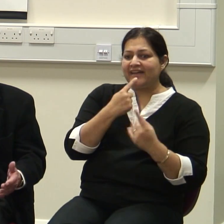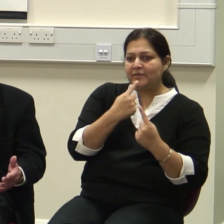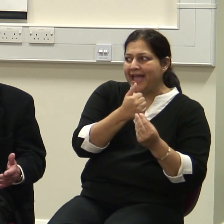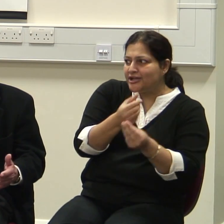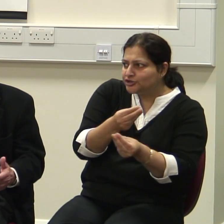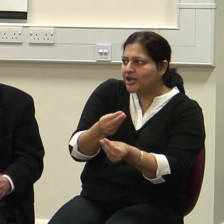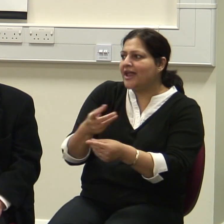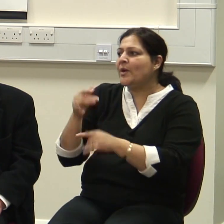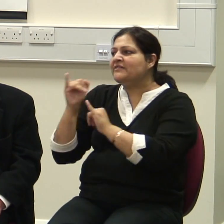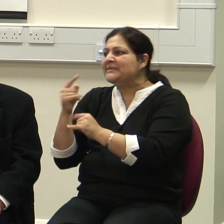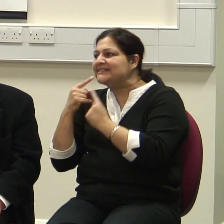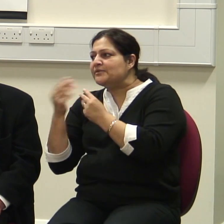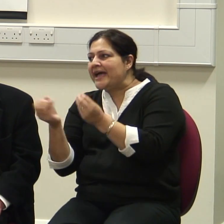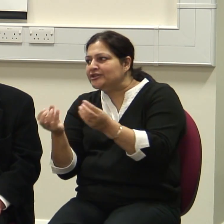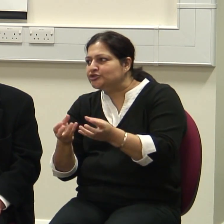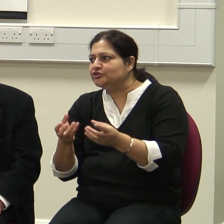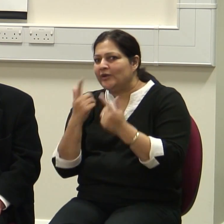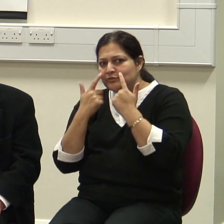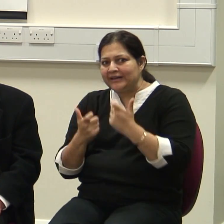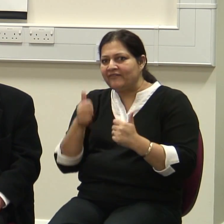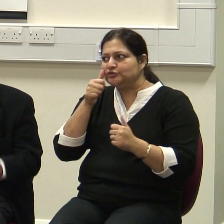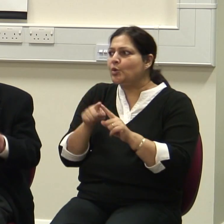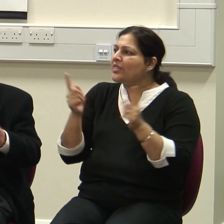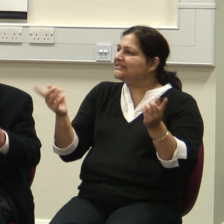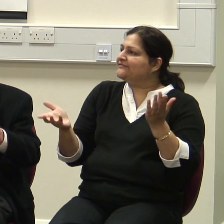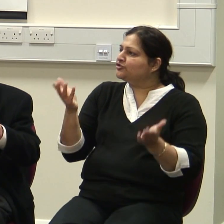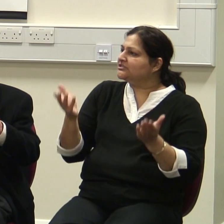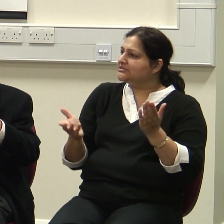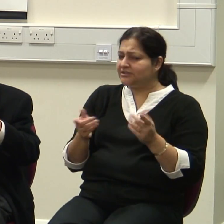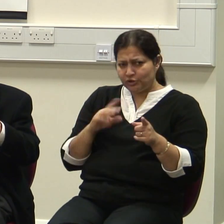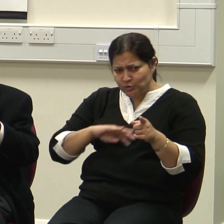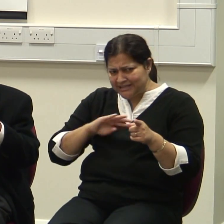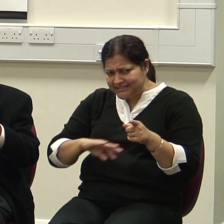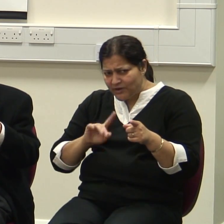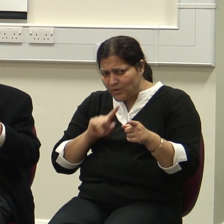misinformation. Are you satisfied because – Yes.